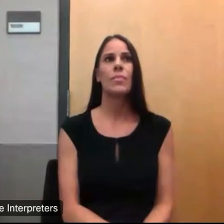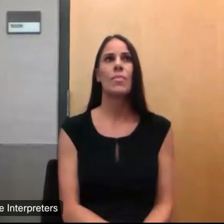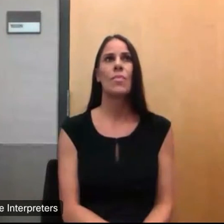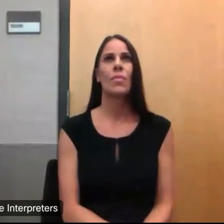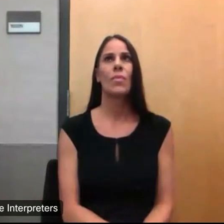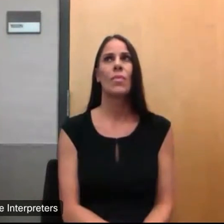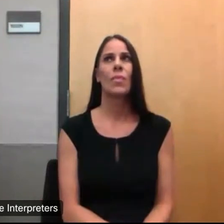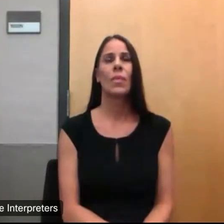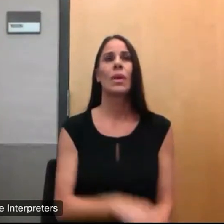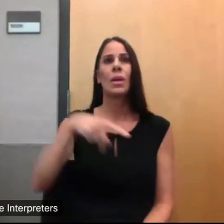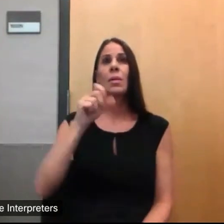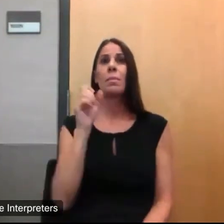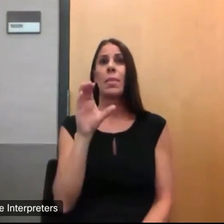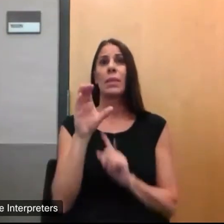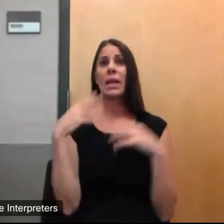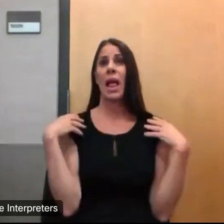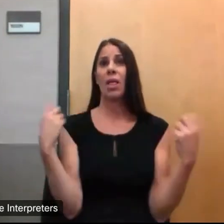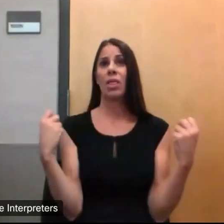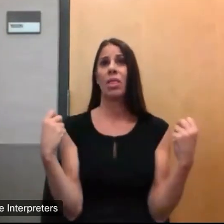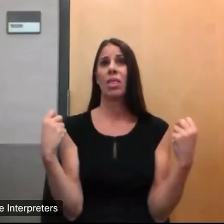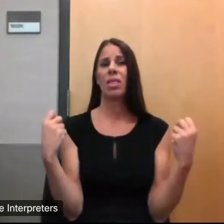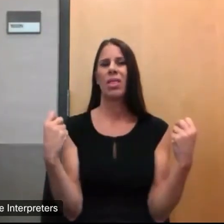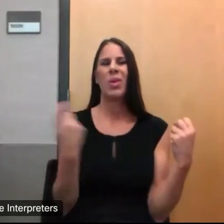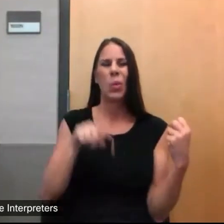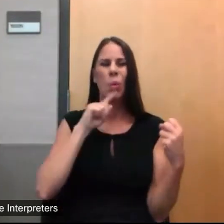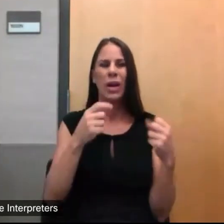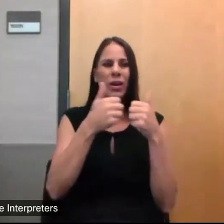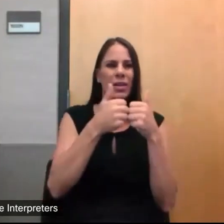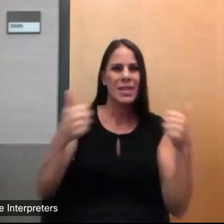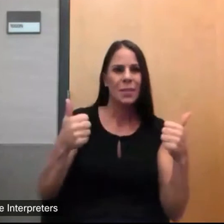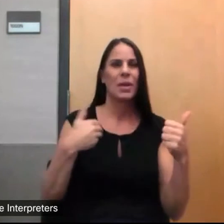In public health, we're kind of segmented, you know, we've got our infectious disease